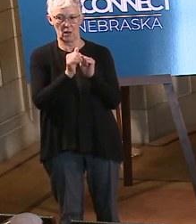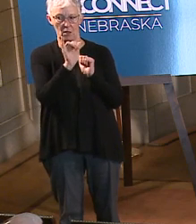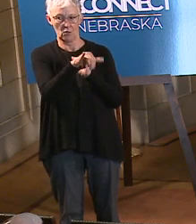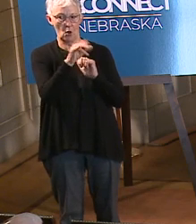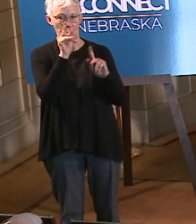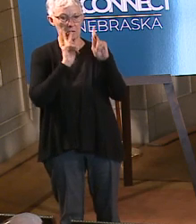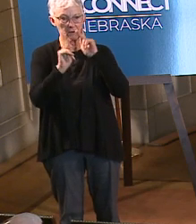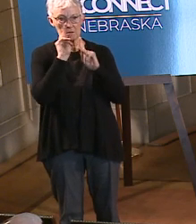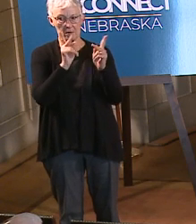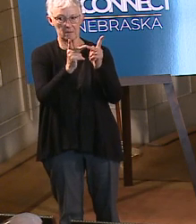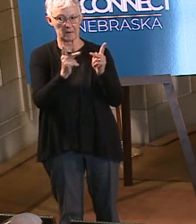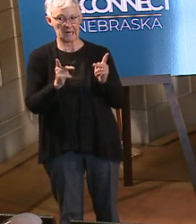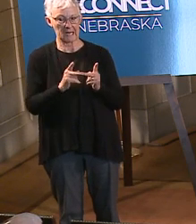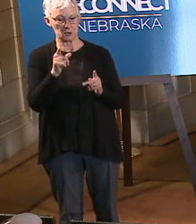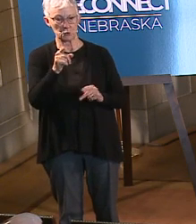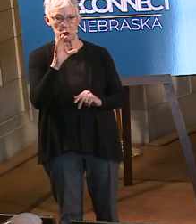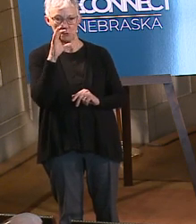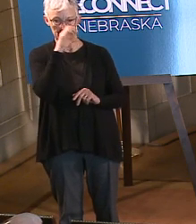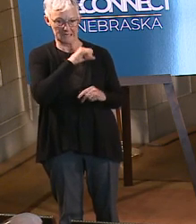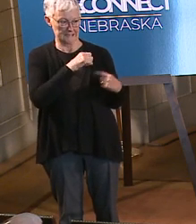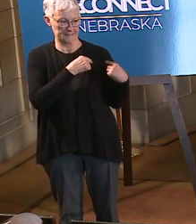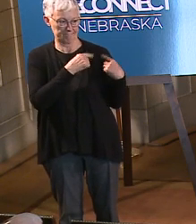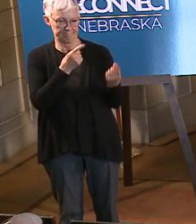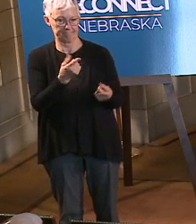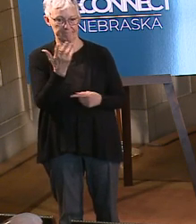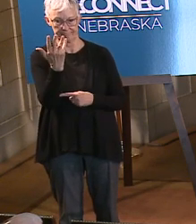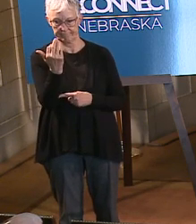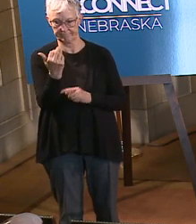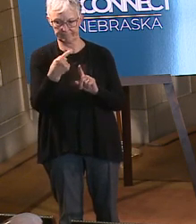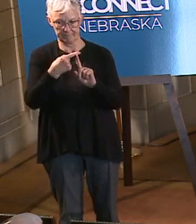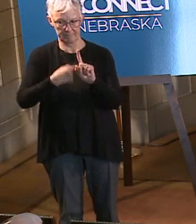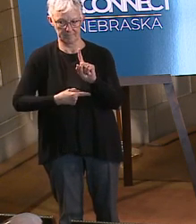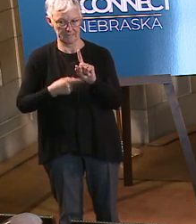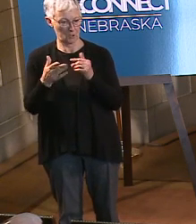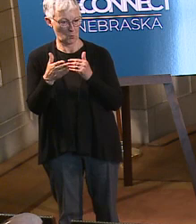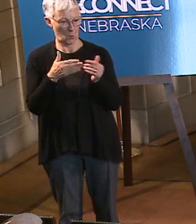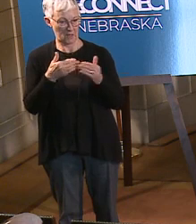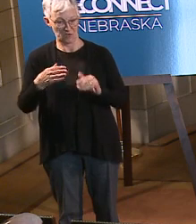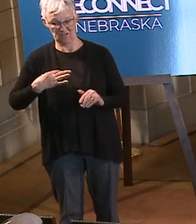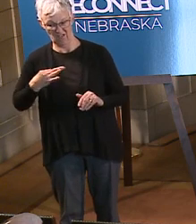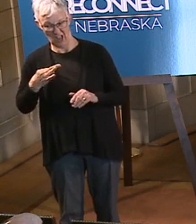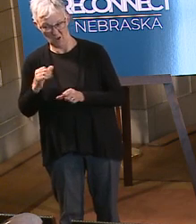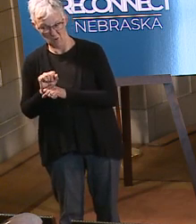WE WANT PEOPLE TO RECONNECT, SO RECONNECT WITH THOSE PEOPLE AND